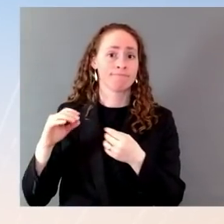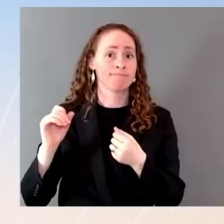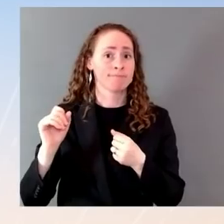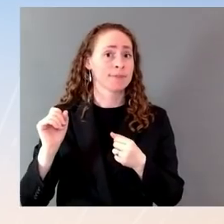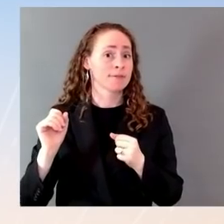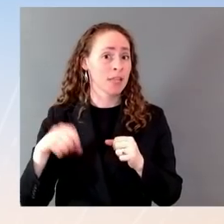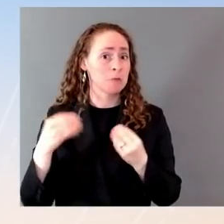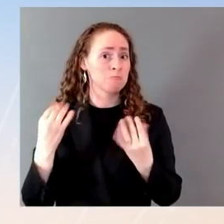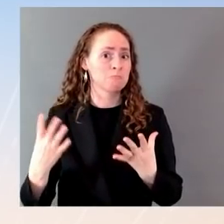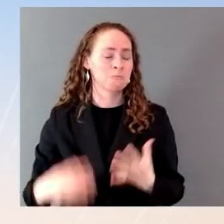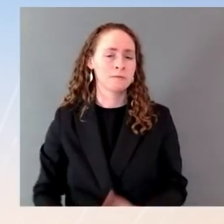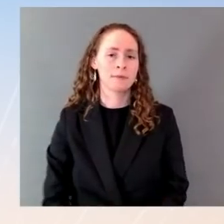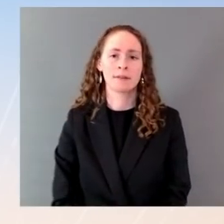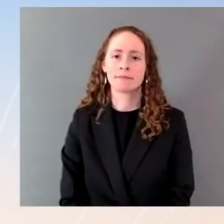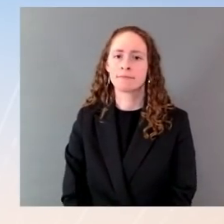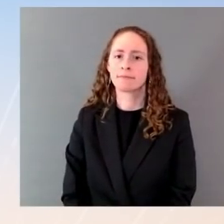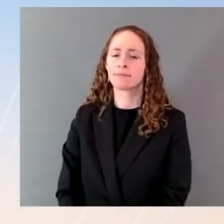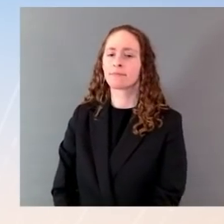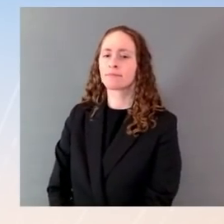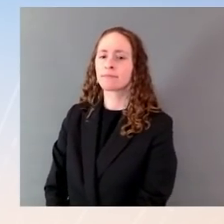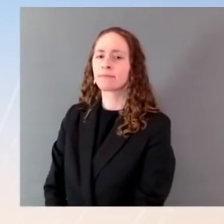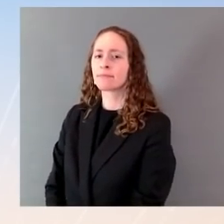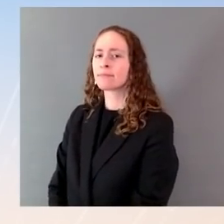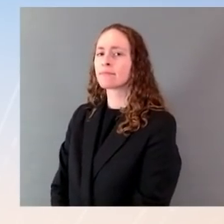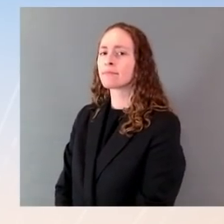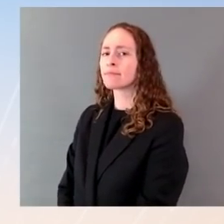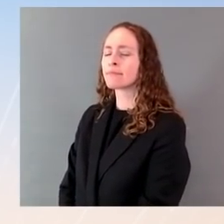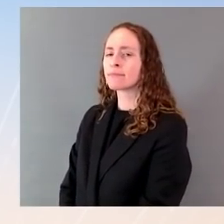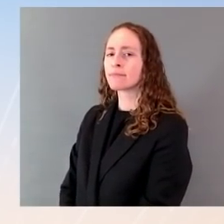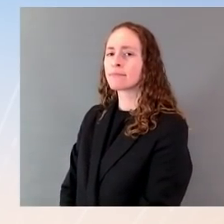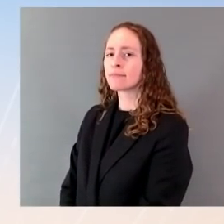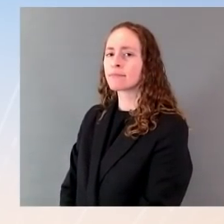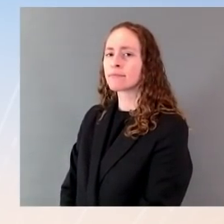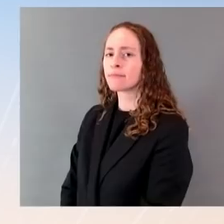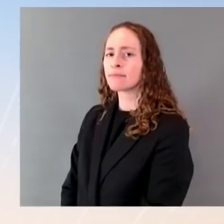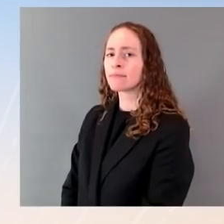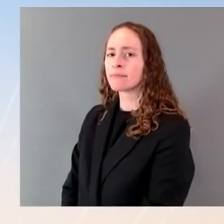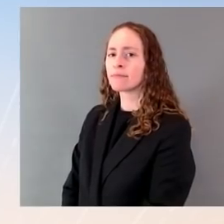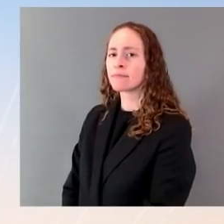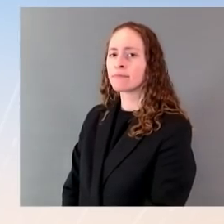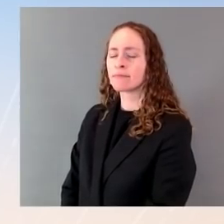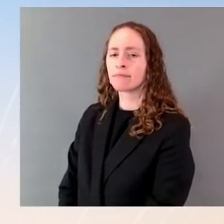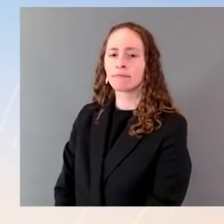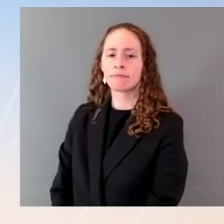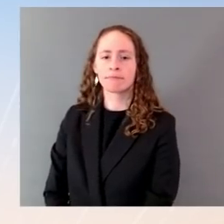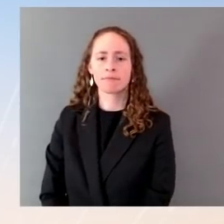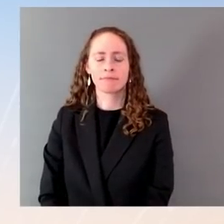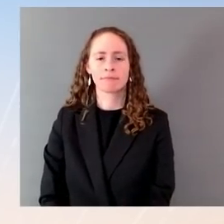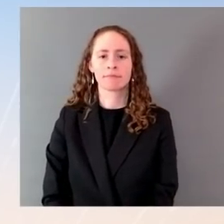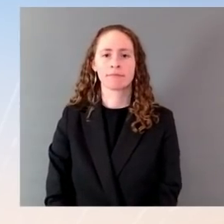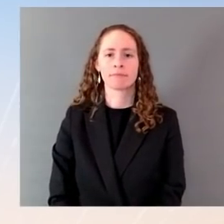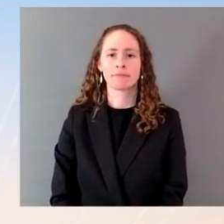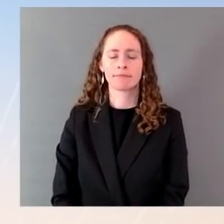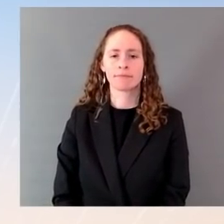that this administration is going to redo the Obama deal, lifting sanctions and freeze millions of dollars to this regime